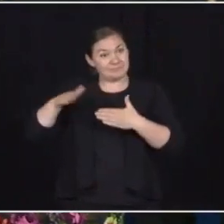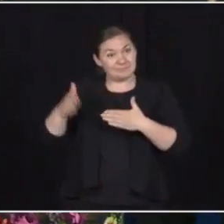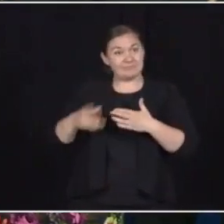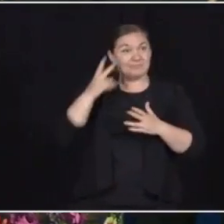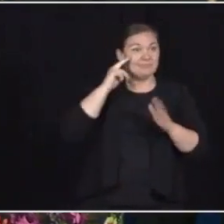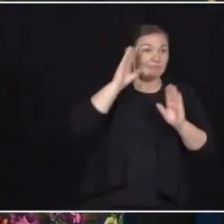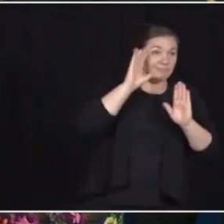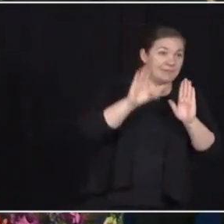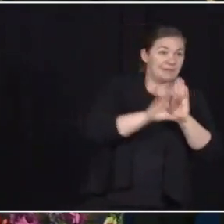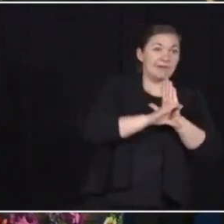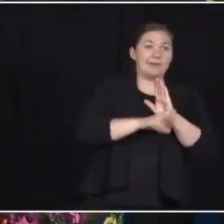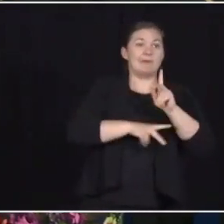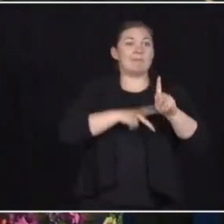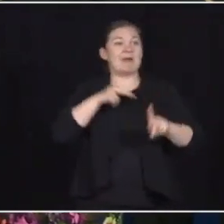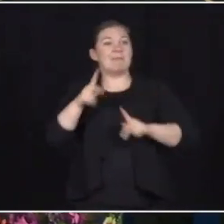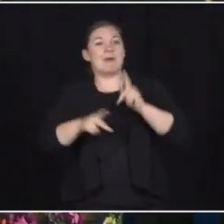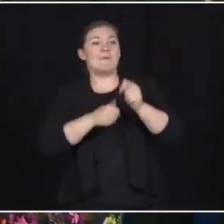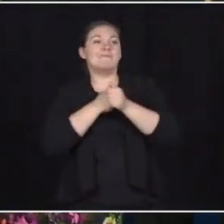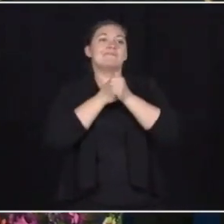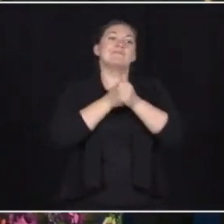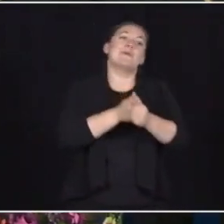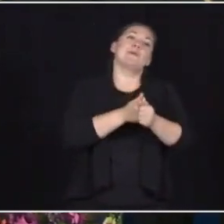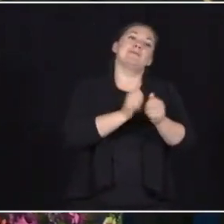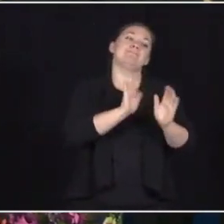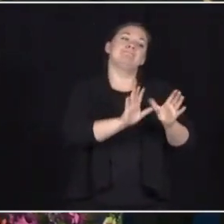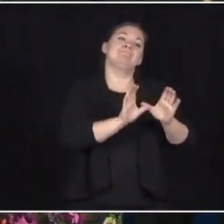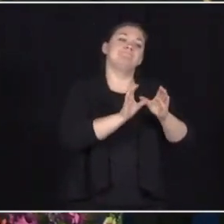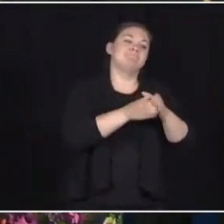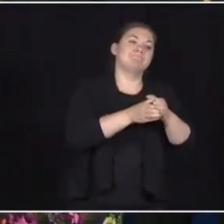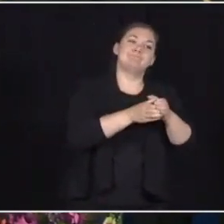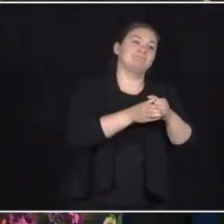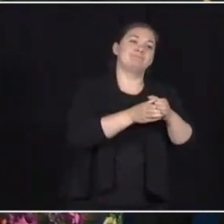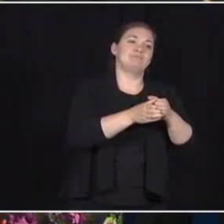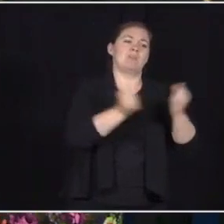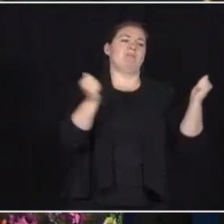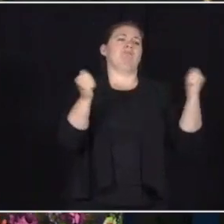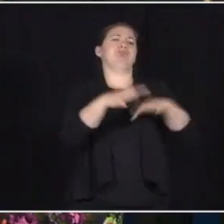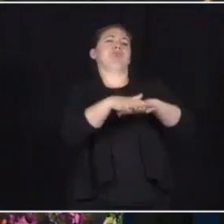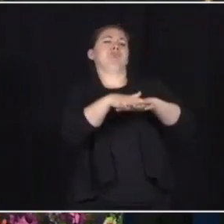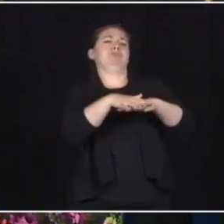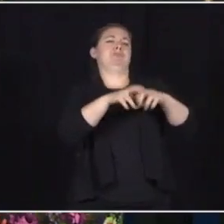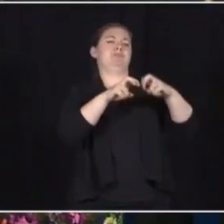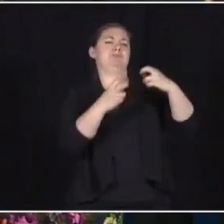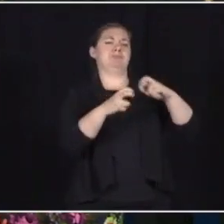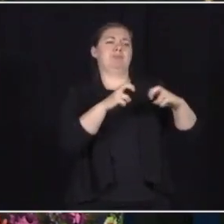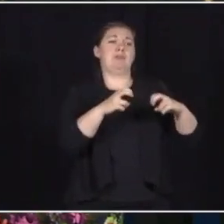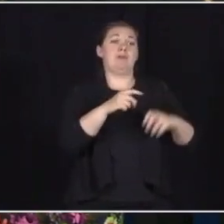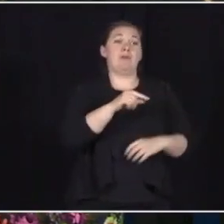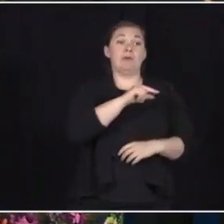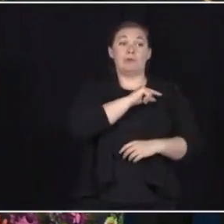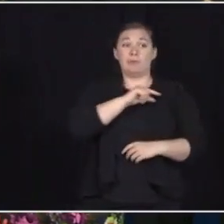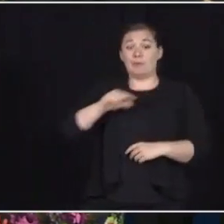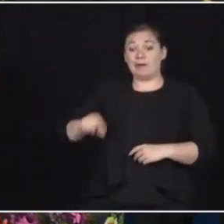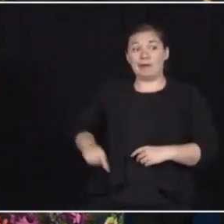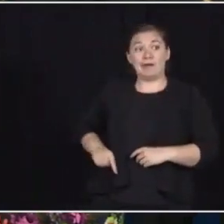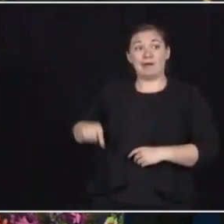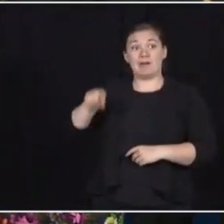ever. So then what would you say... You stop pictures this weekend a people not paying attention to the social circle guidelines